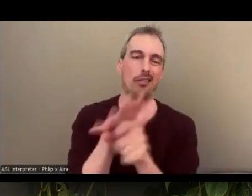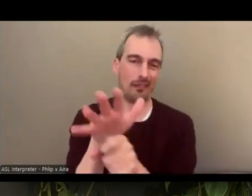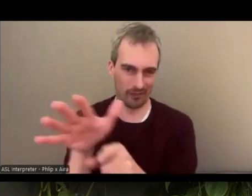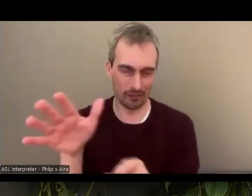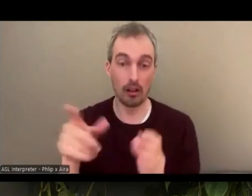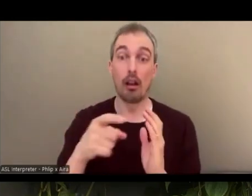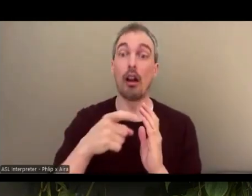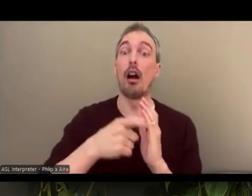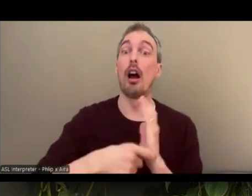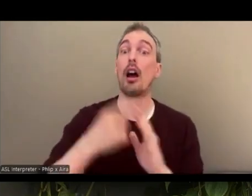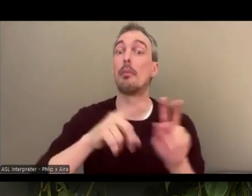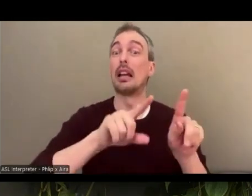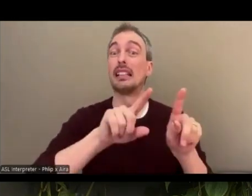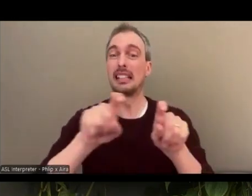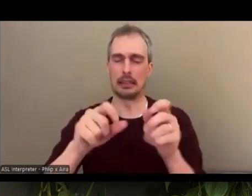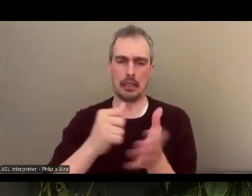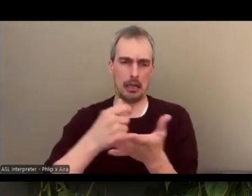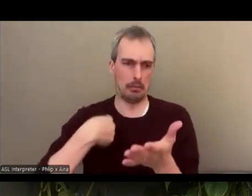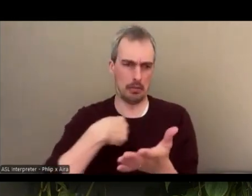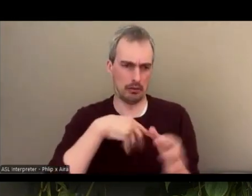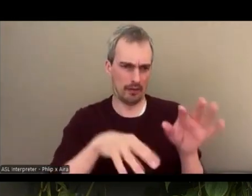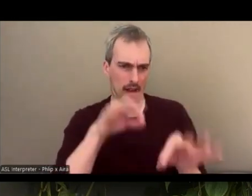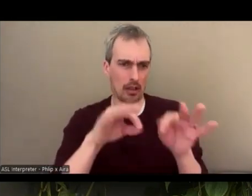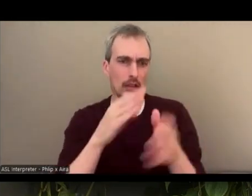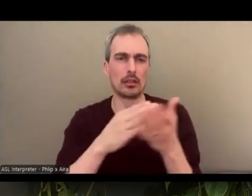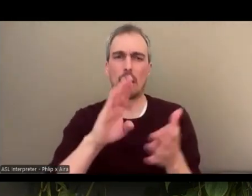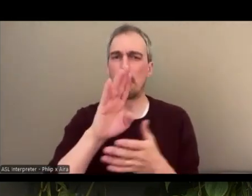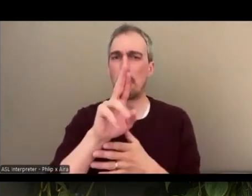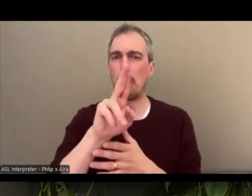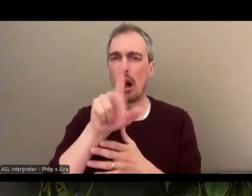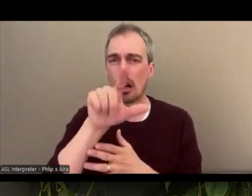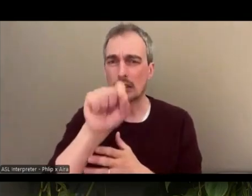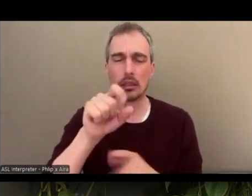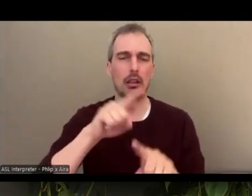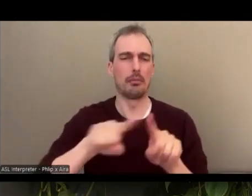basically in realtime, manually validation by humans is still necessary for areas